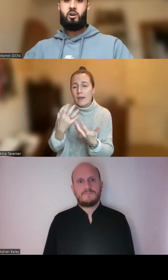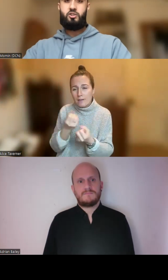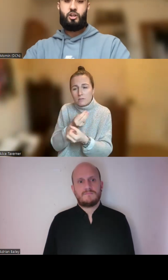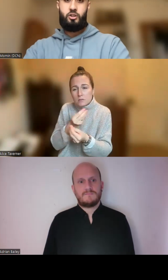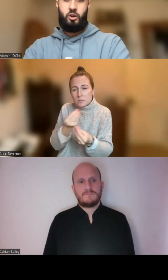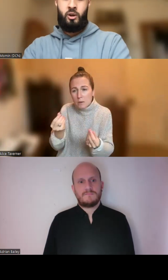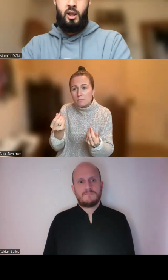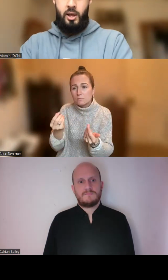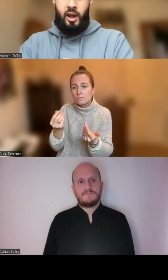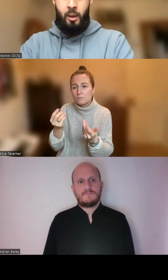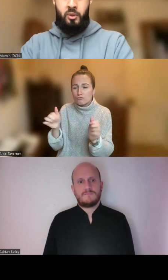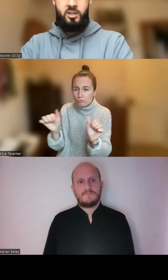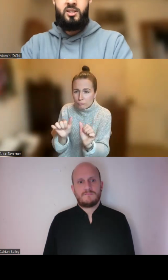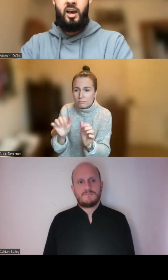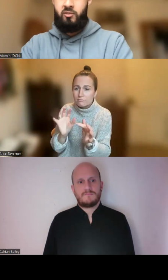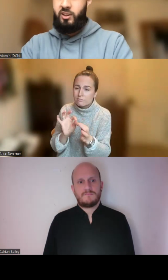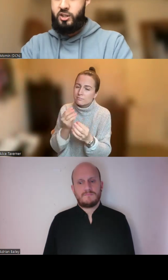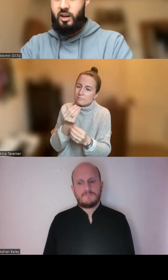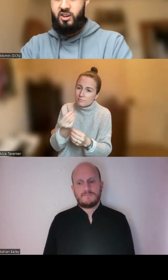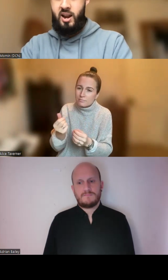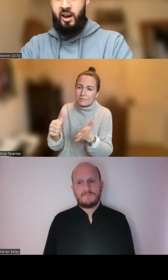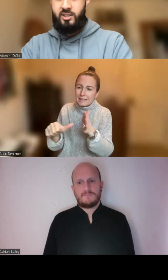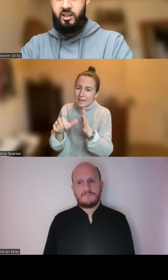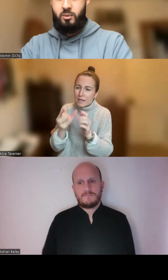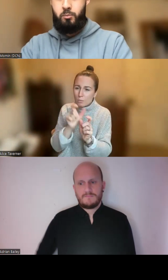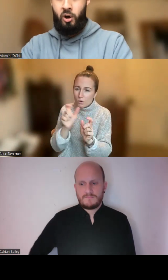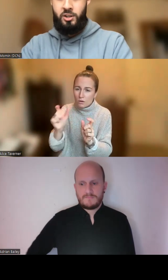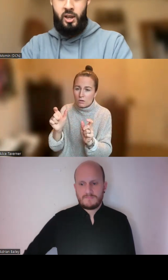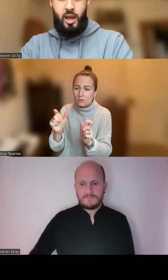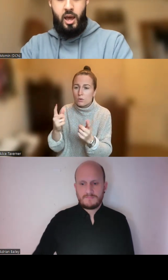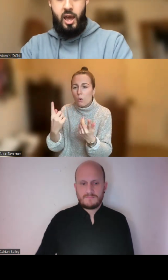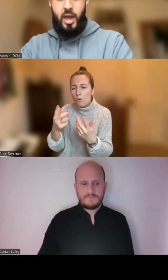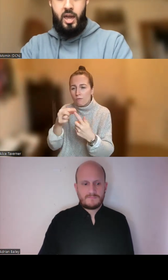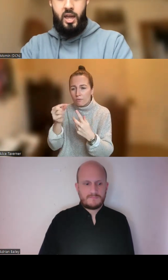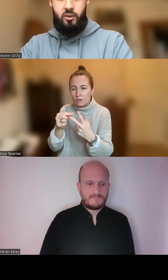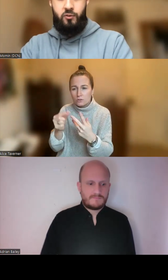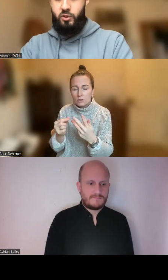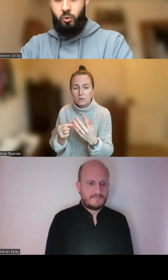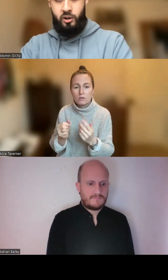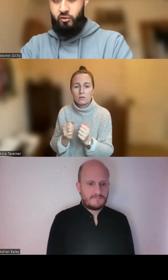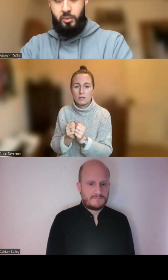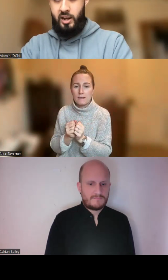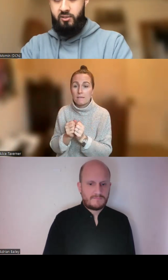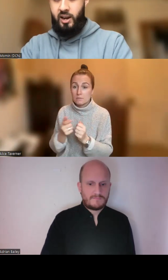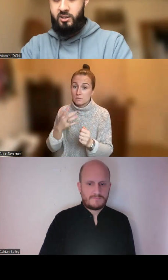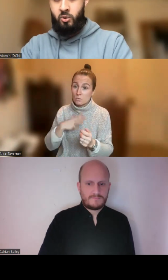there are restrictions on certain features that you can access but if you're wanting to run paid advertising,